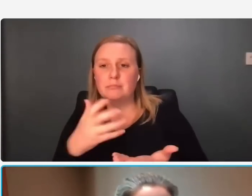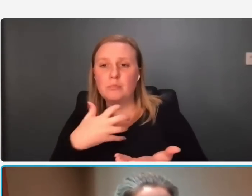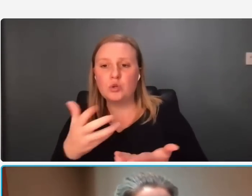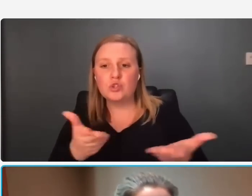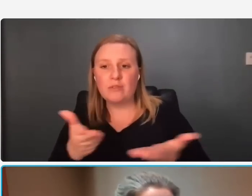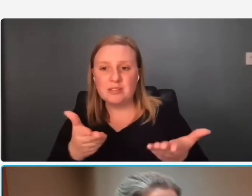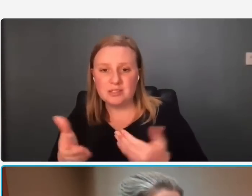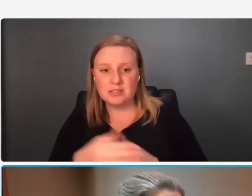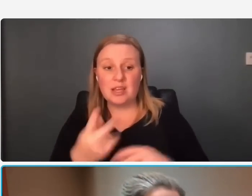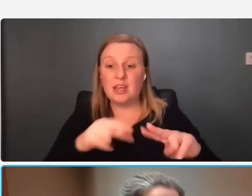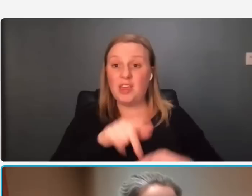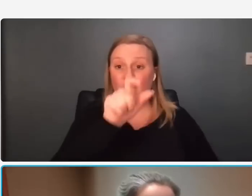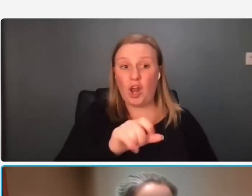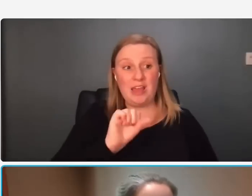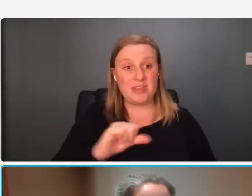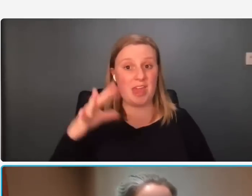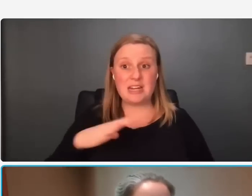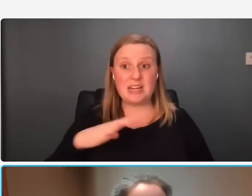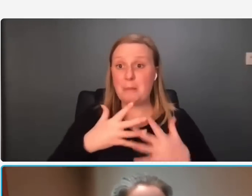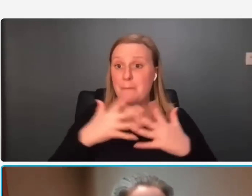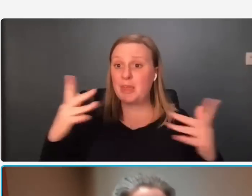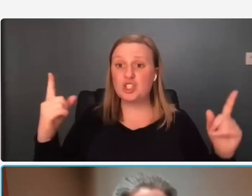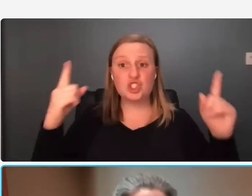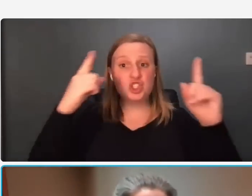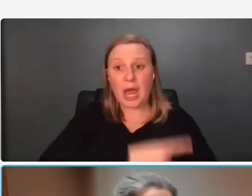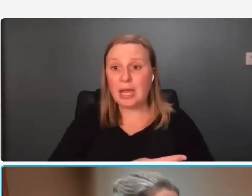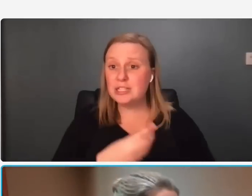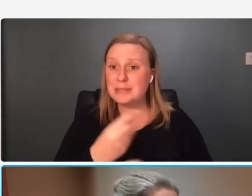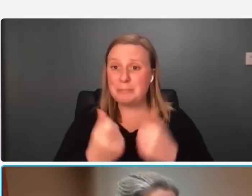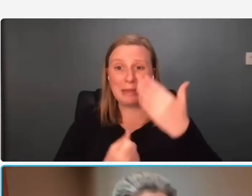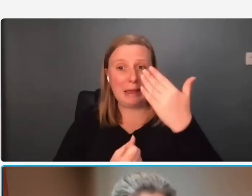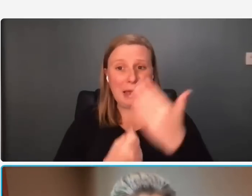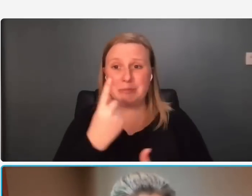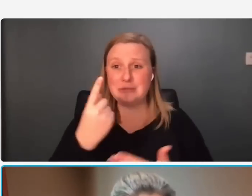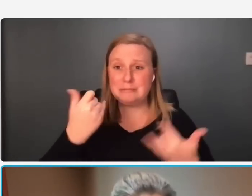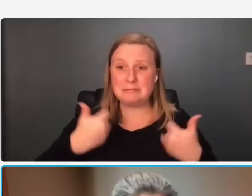they would be reassessed. So that's the whirlwind tour of the model that we consulted on.